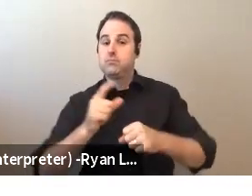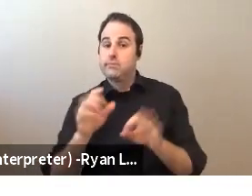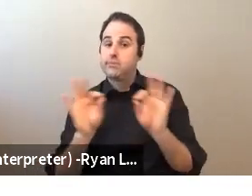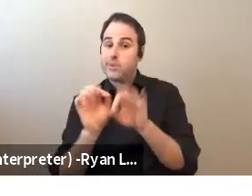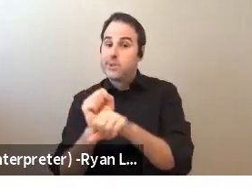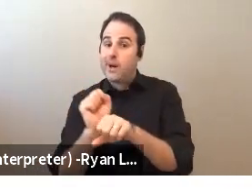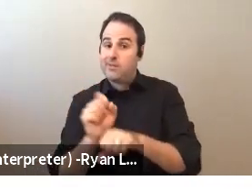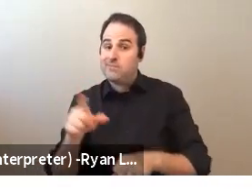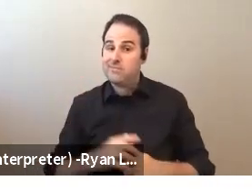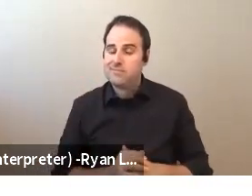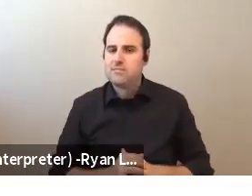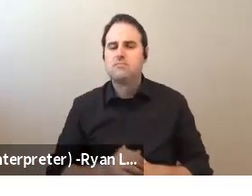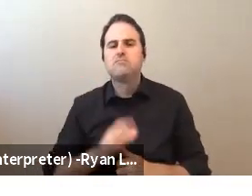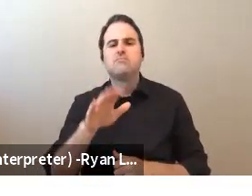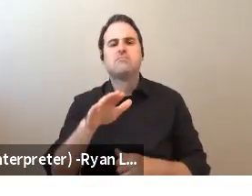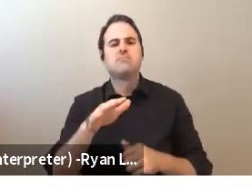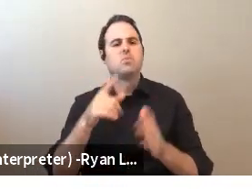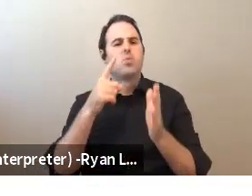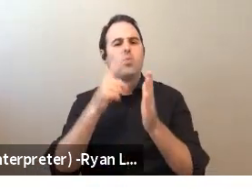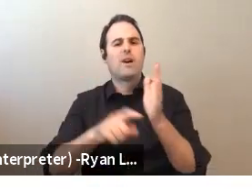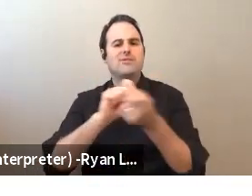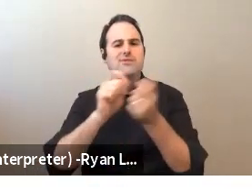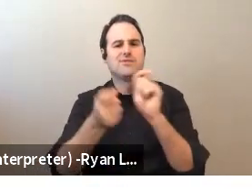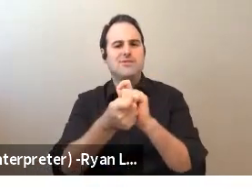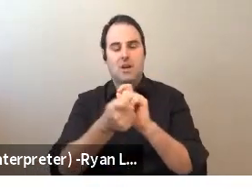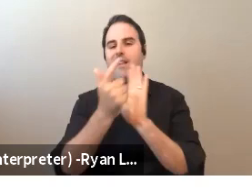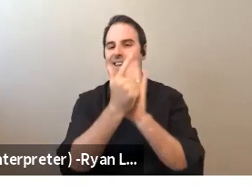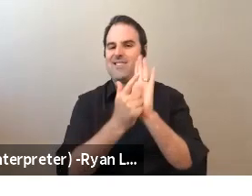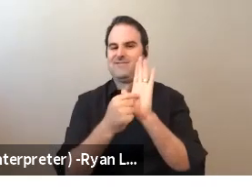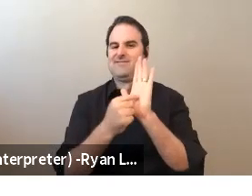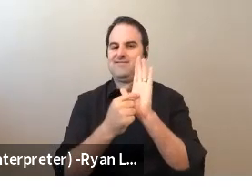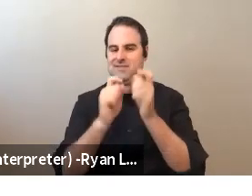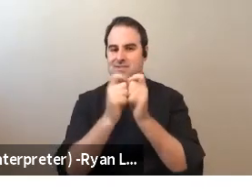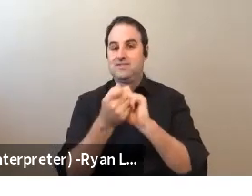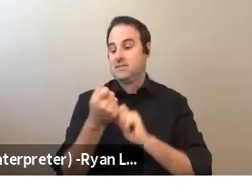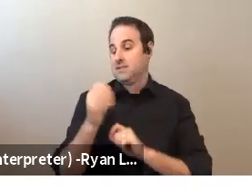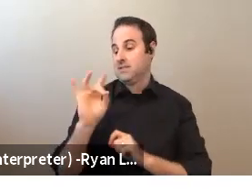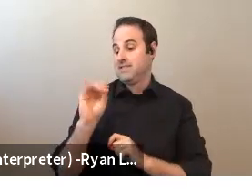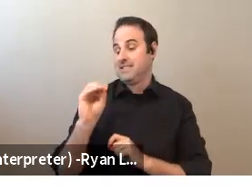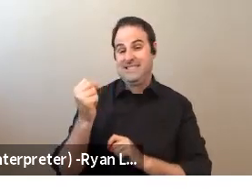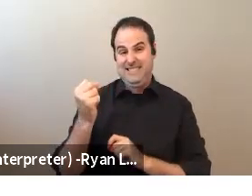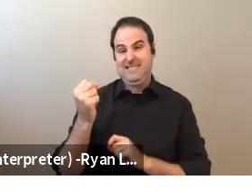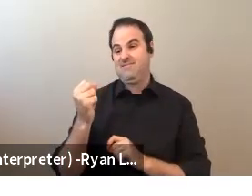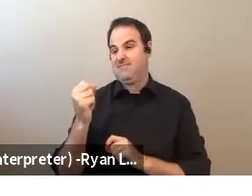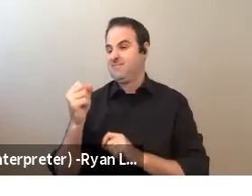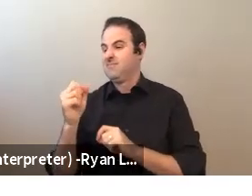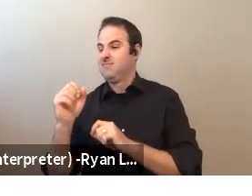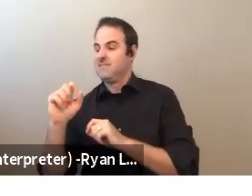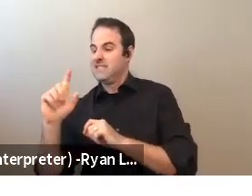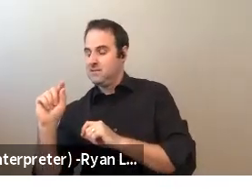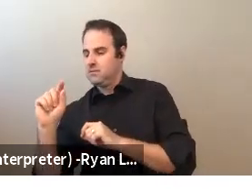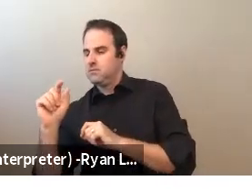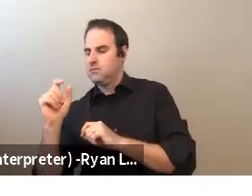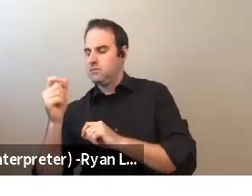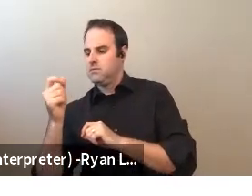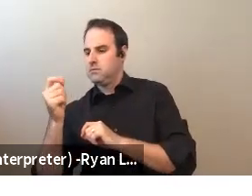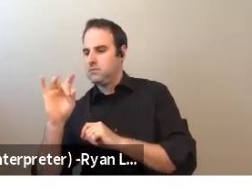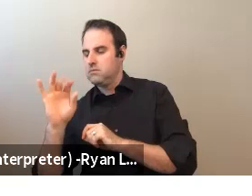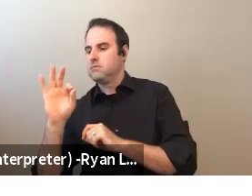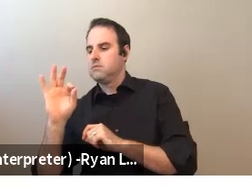What changed the law by the late 1980s US law had changed so that works become copyrighted automatically the moment they're made